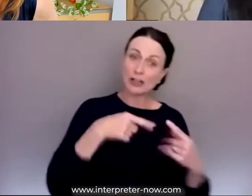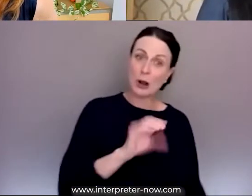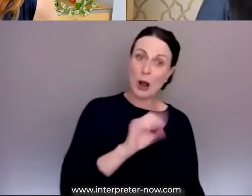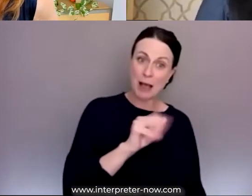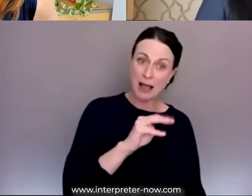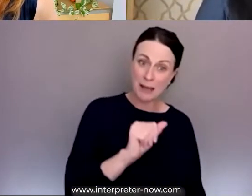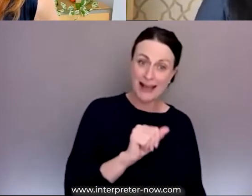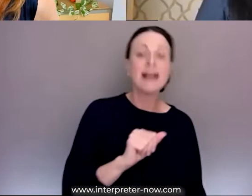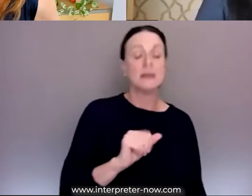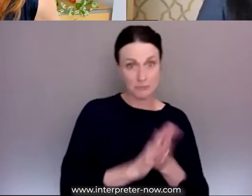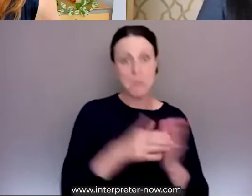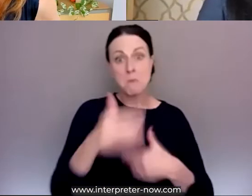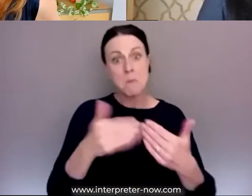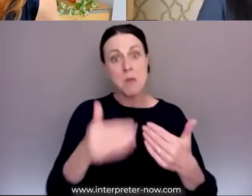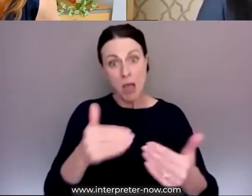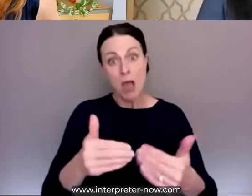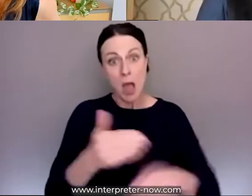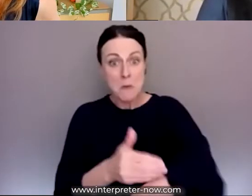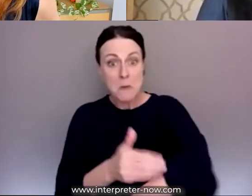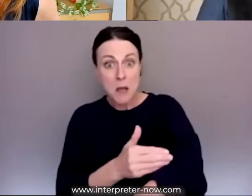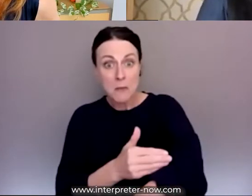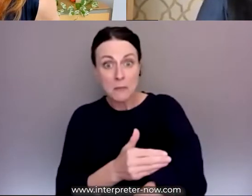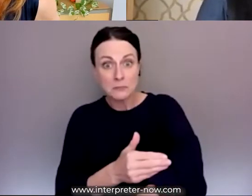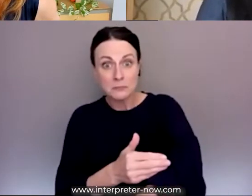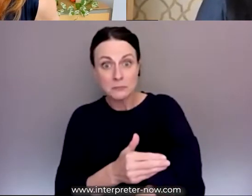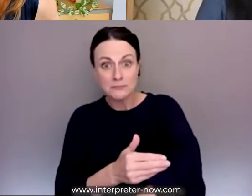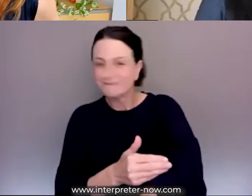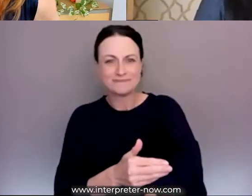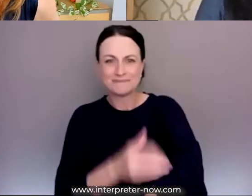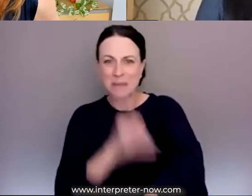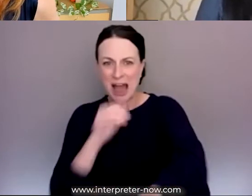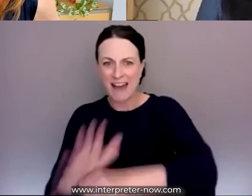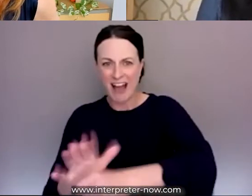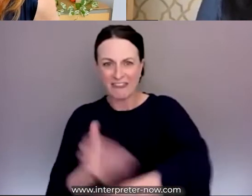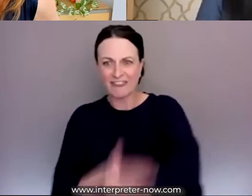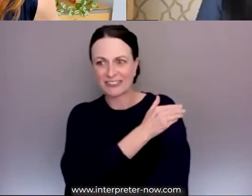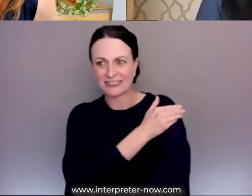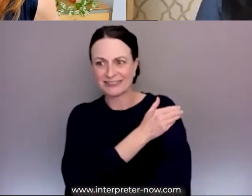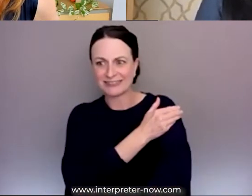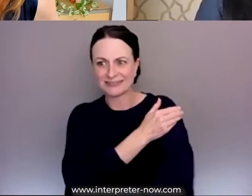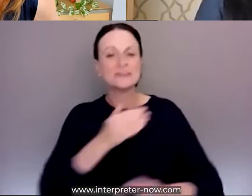We got pretty far but not far enough. We had a decision. I run an organization, like you mentioned, Dream Corps.